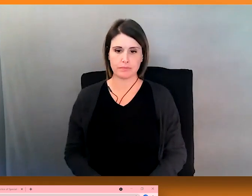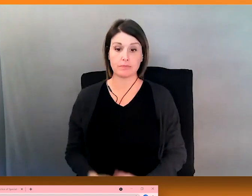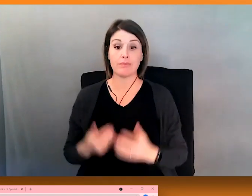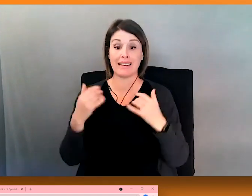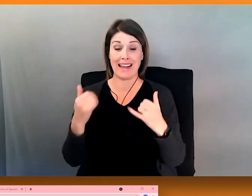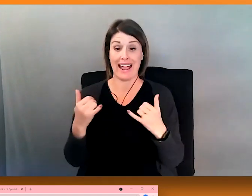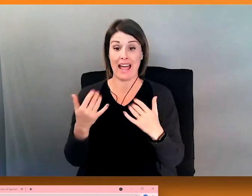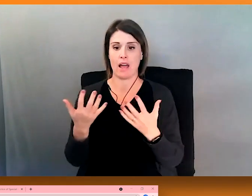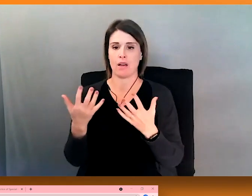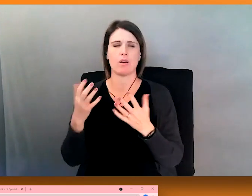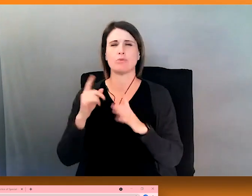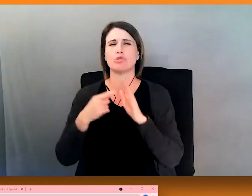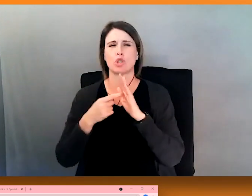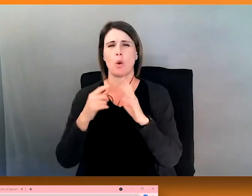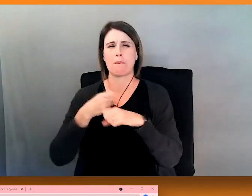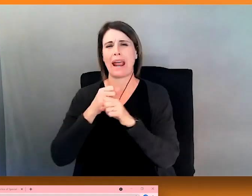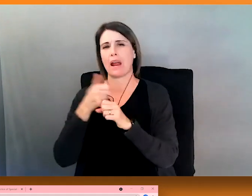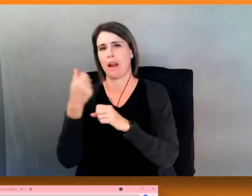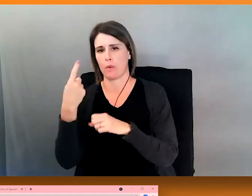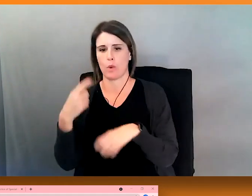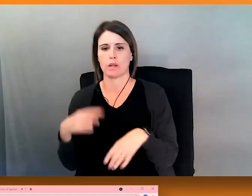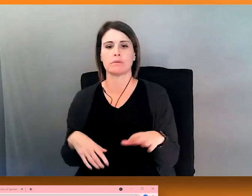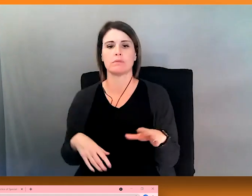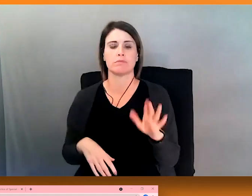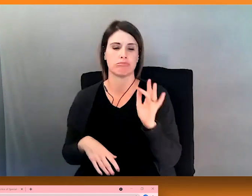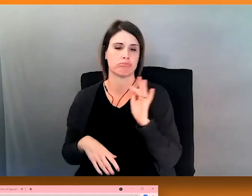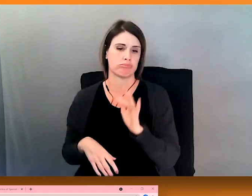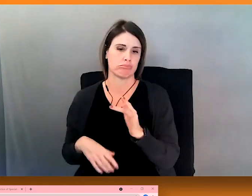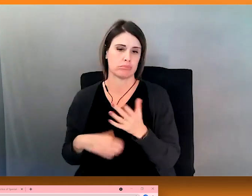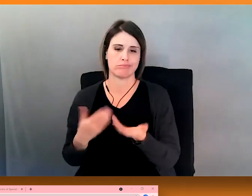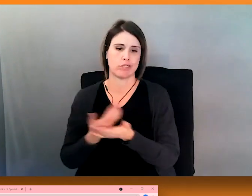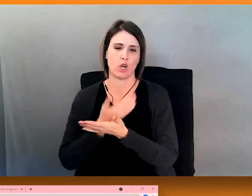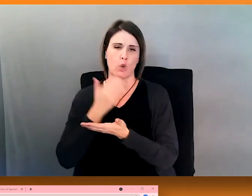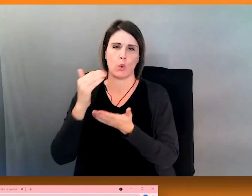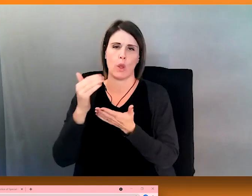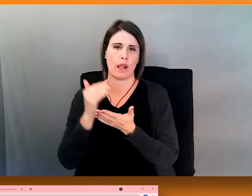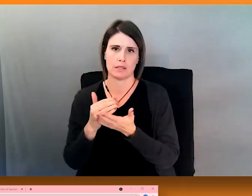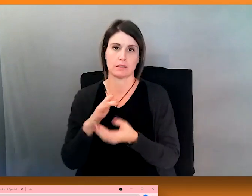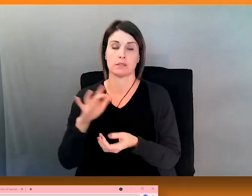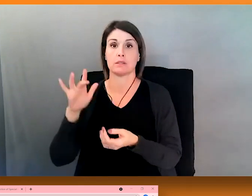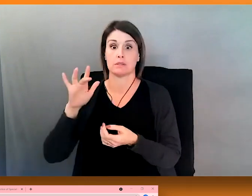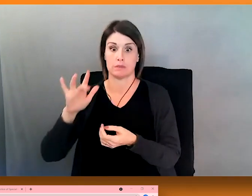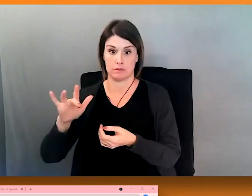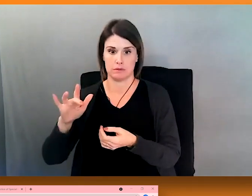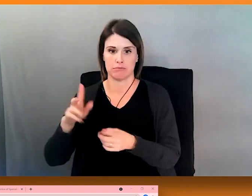you can see that our first list appears, but if we want to add a new list-- I'm just going to call it "New list,"